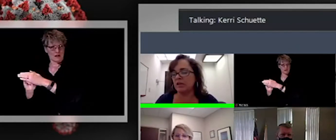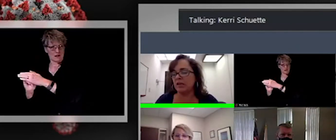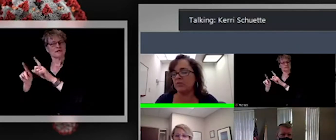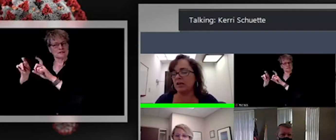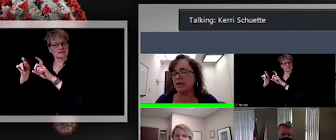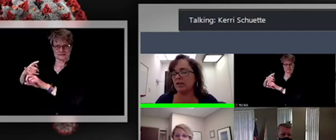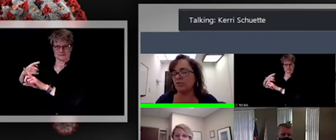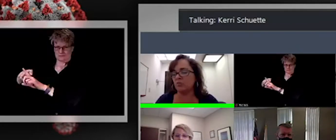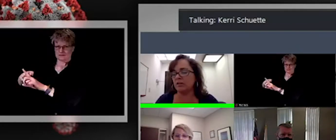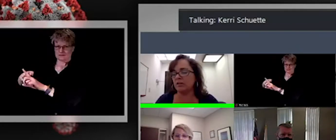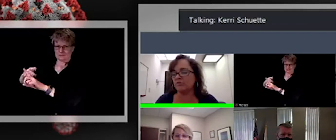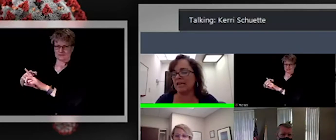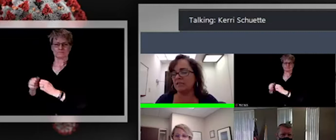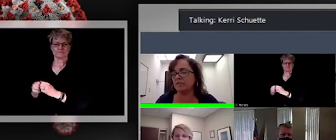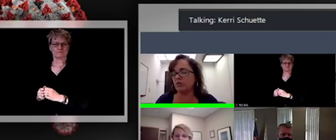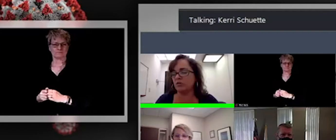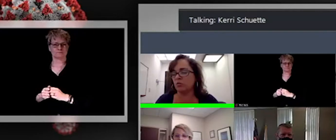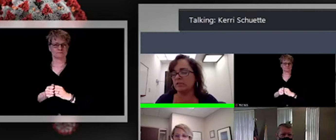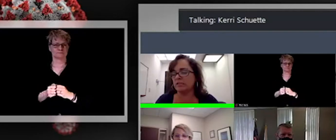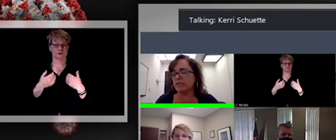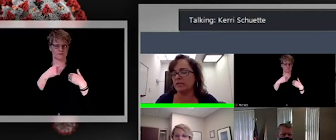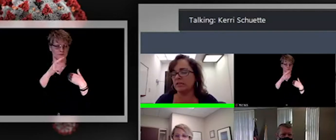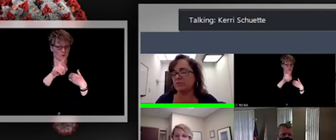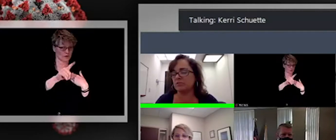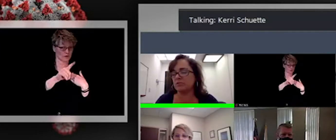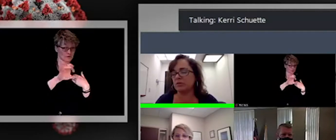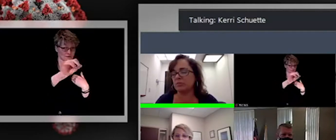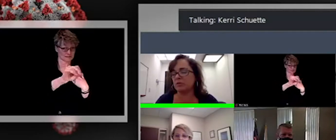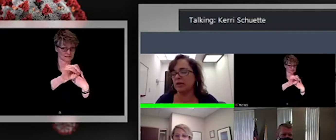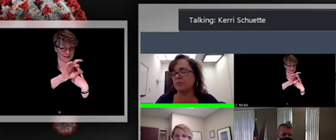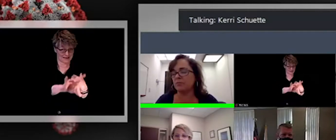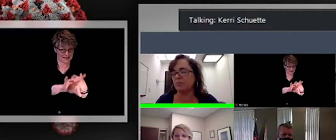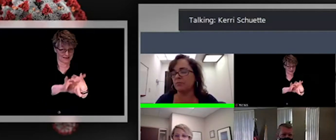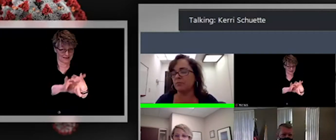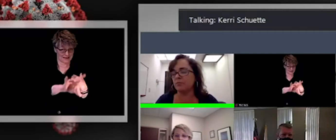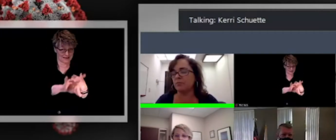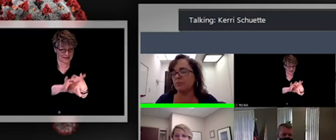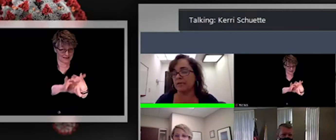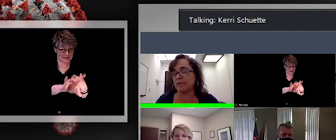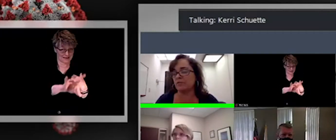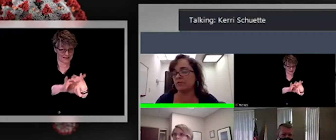And, we have another 108 in quarantine, and those are people who have been close contacts